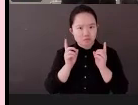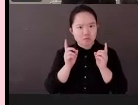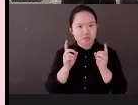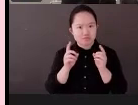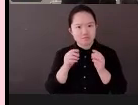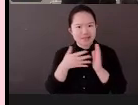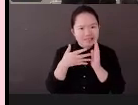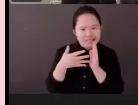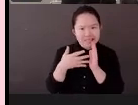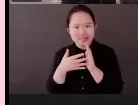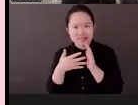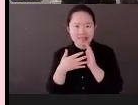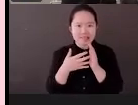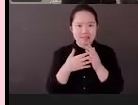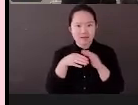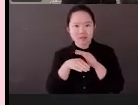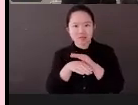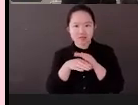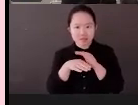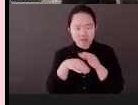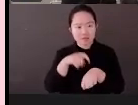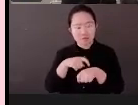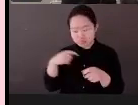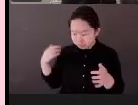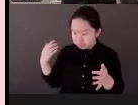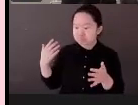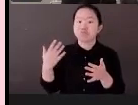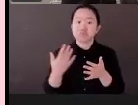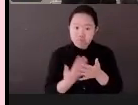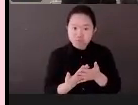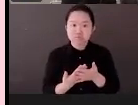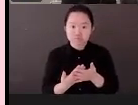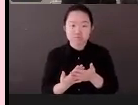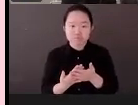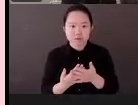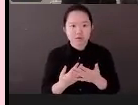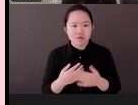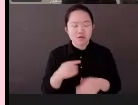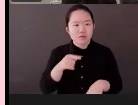and iOS apps for companies who create for both, and want to